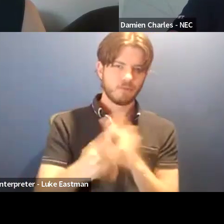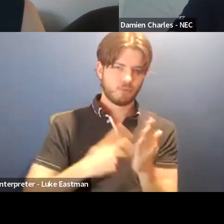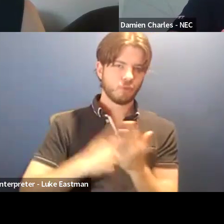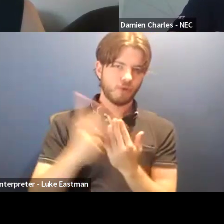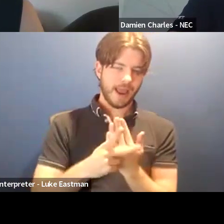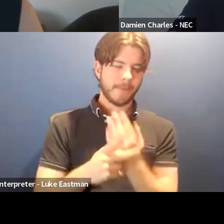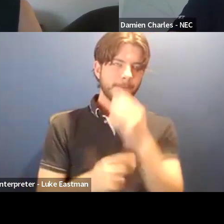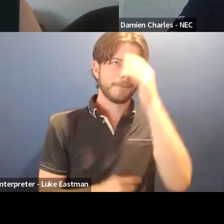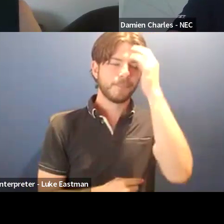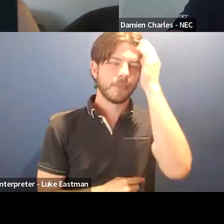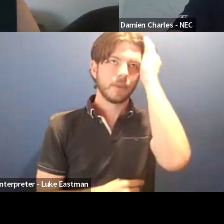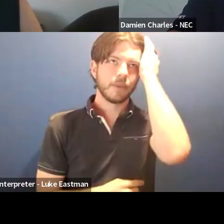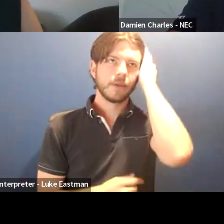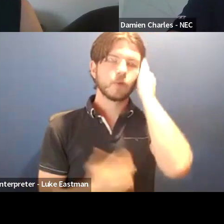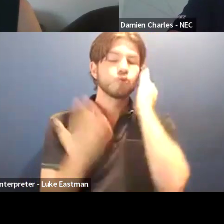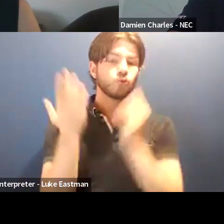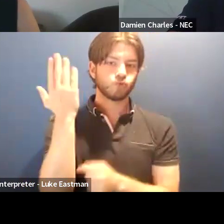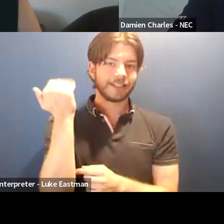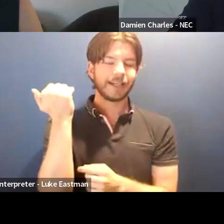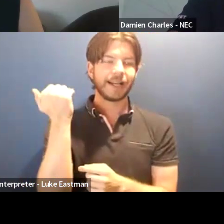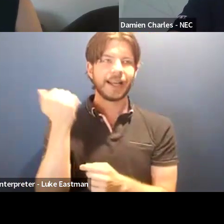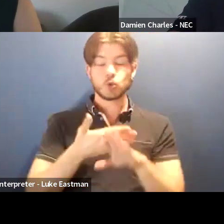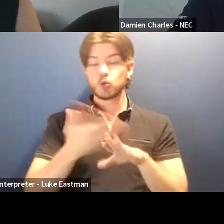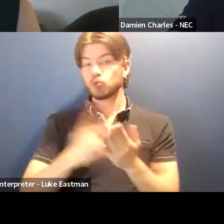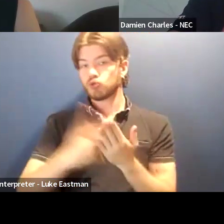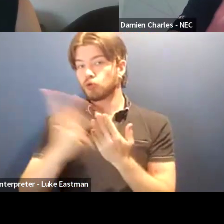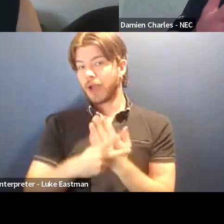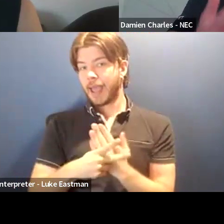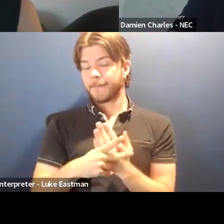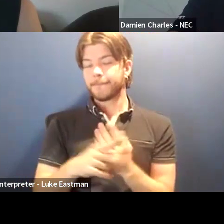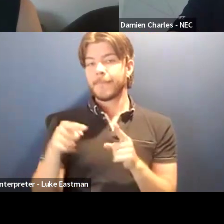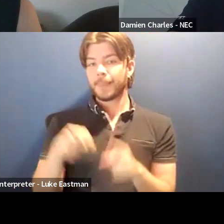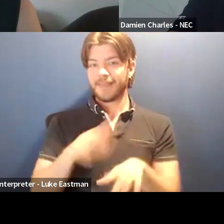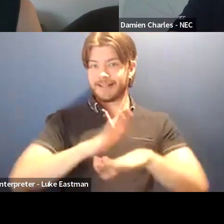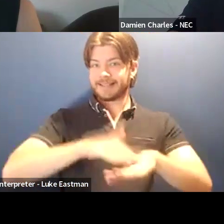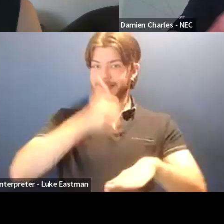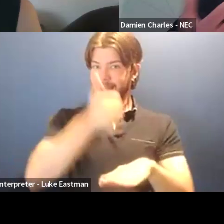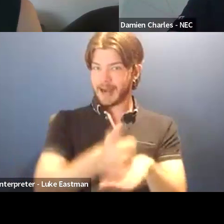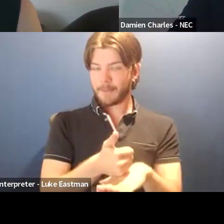the programs that we've introduced outside of our school-based apprentiship